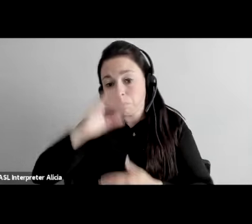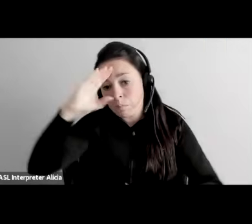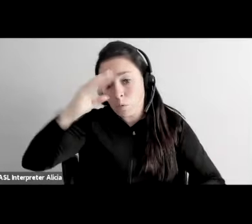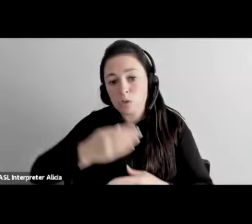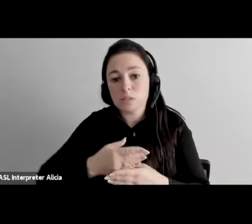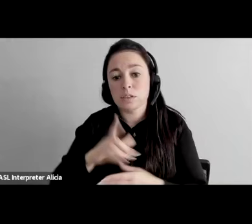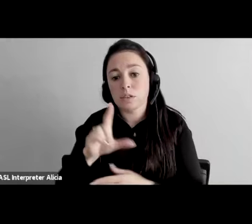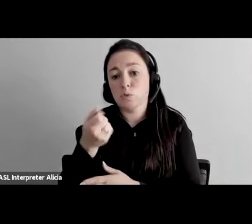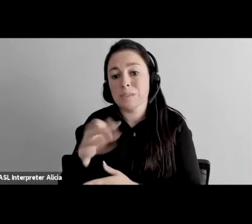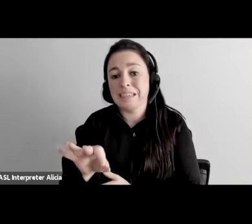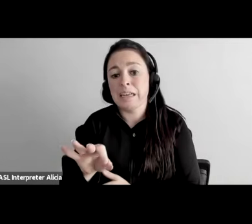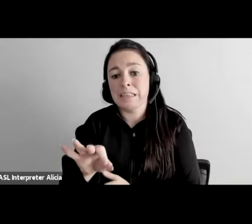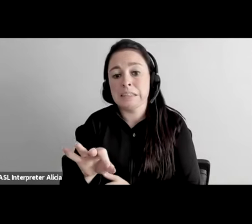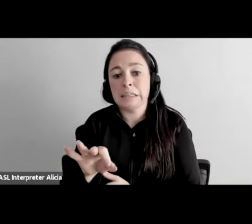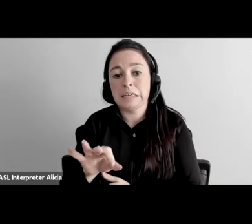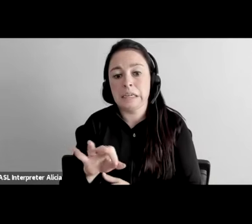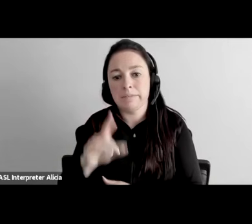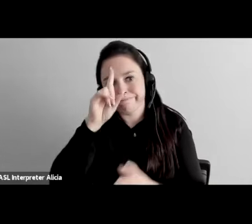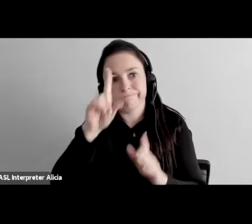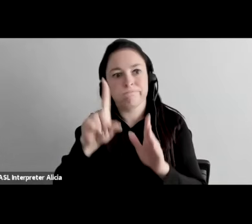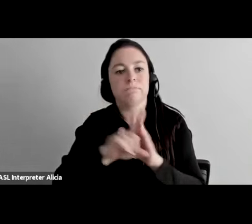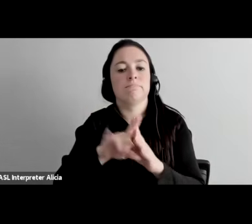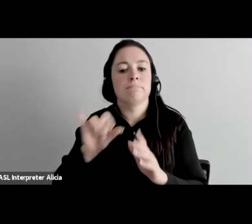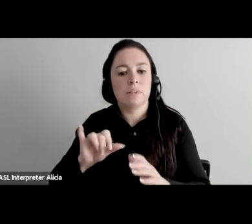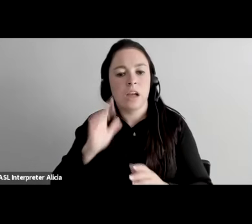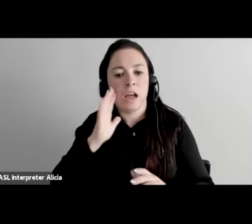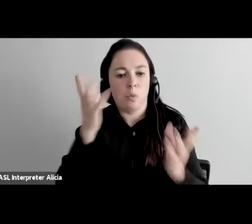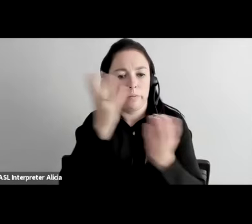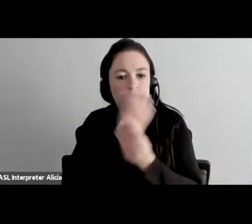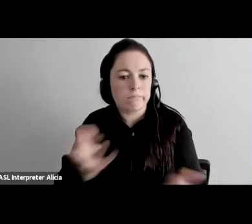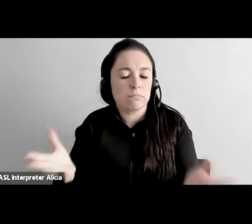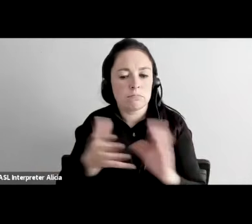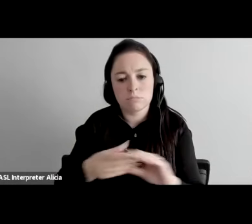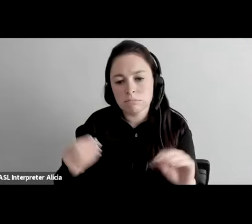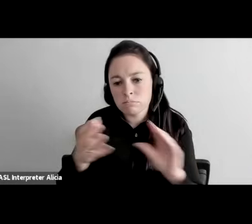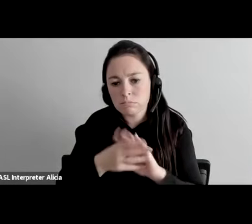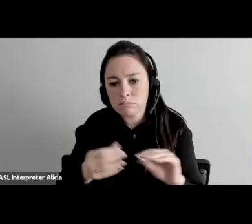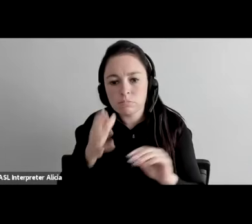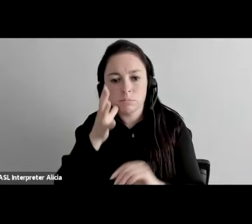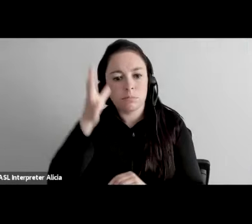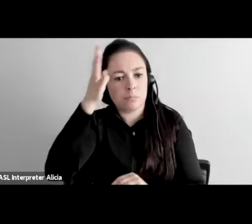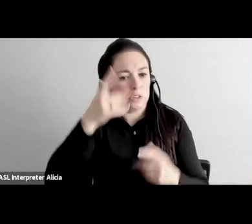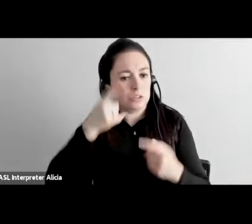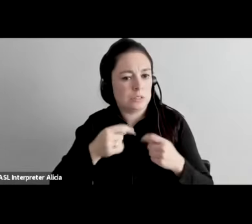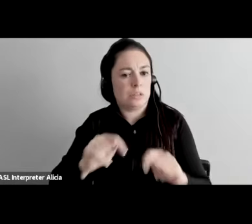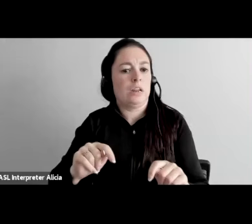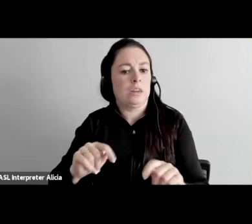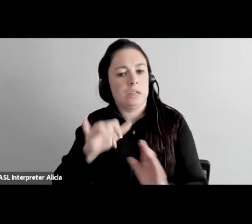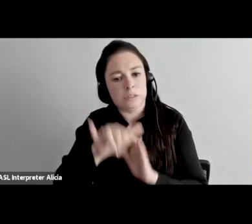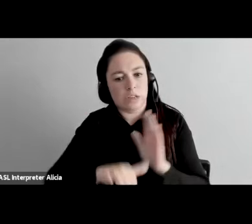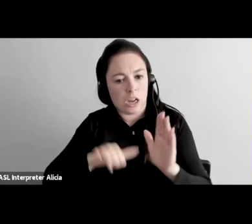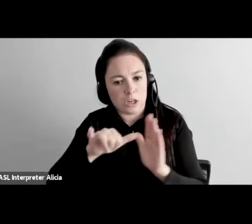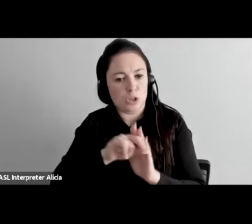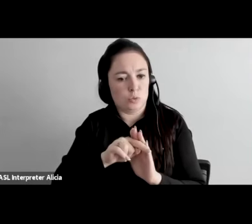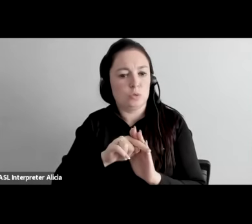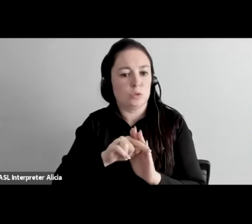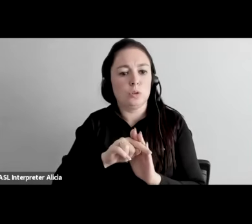techniques on YouTube because she could not find many resources or supports for parents with disabilities.